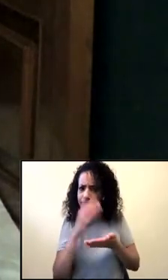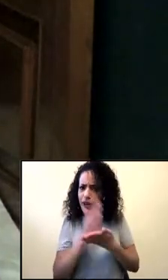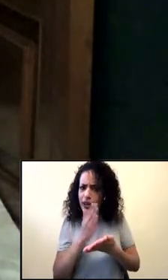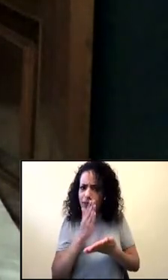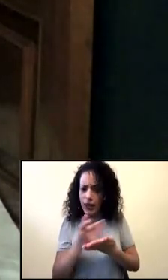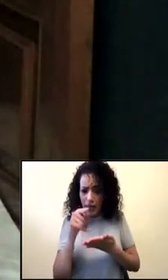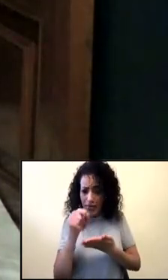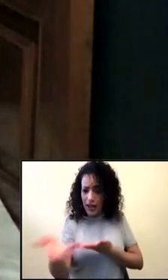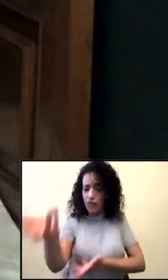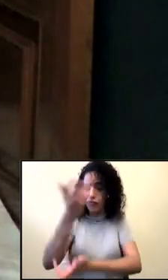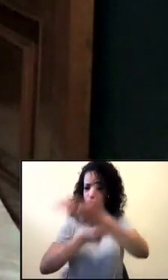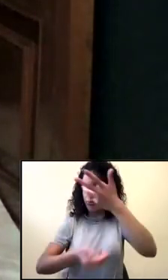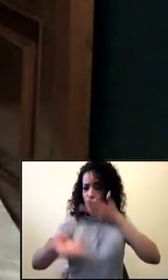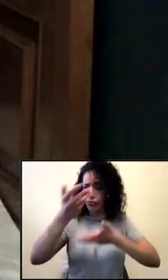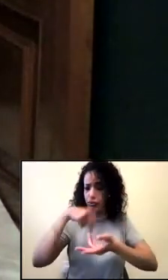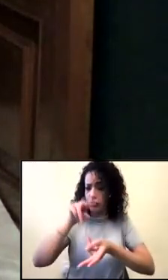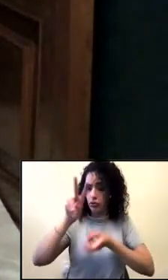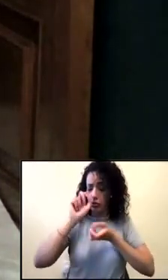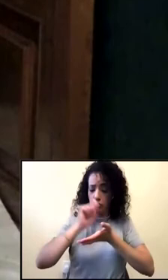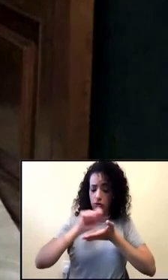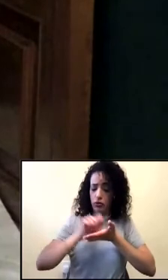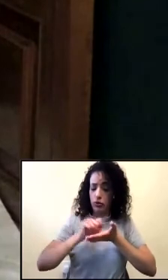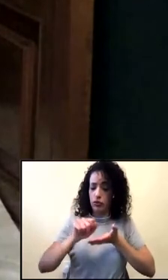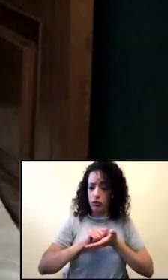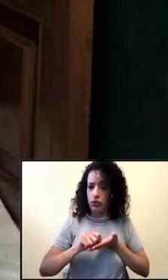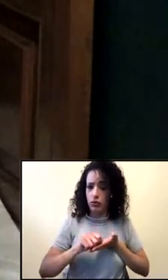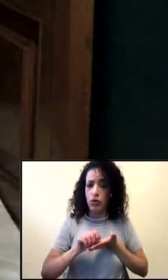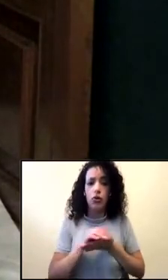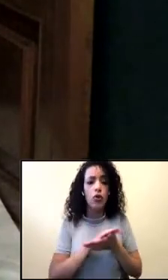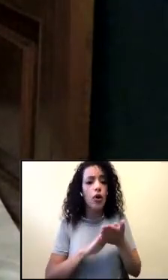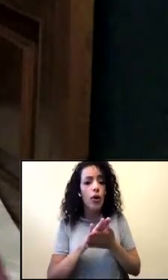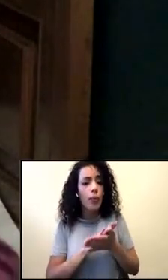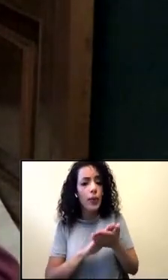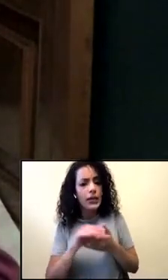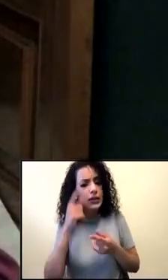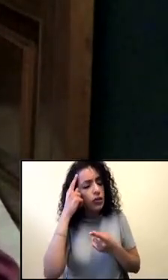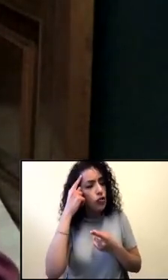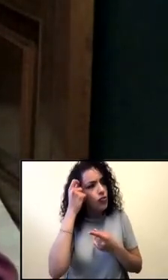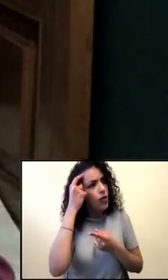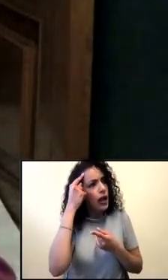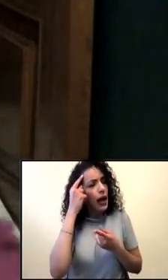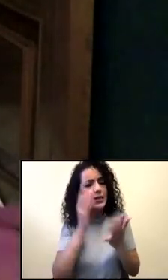And I guess it leads you to realize that there are multiple terms the same event, because this is a